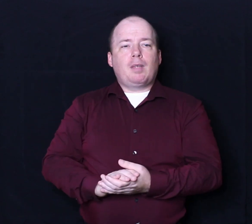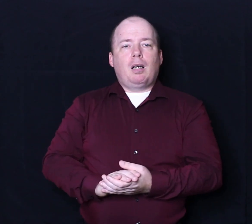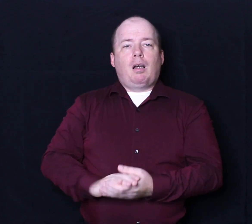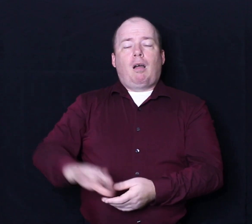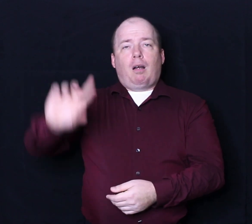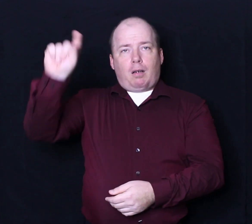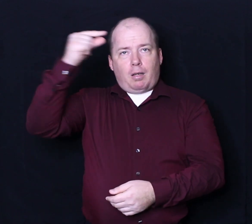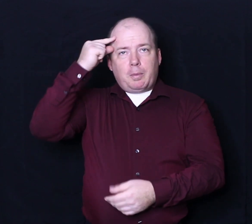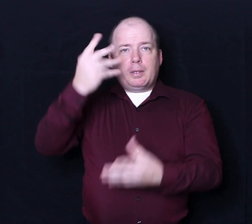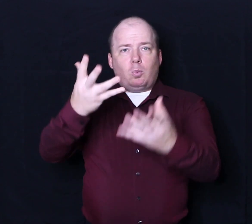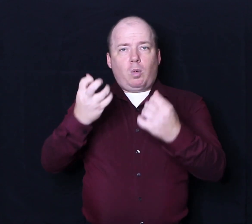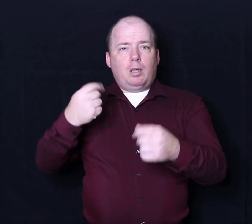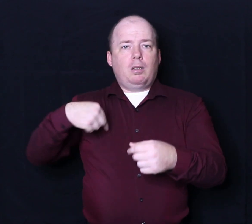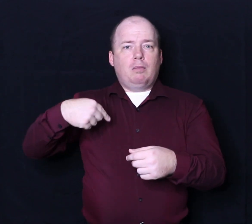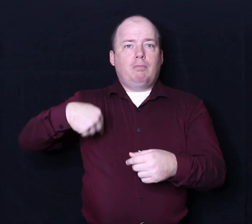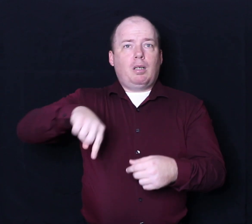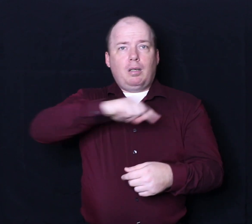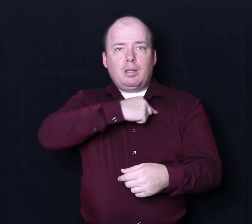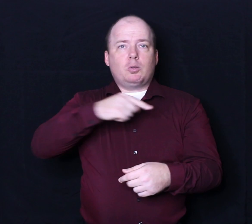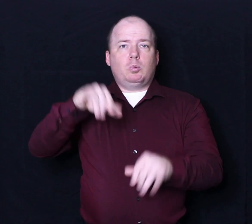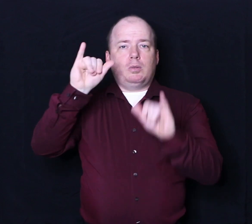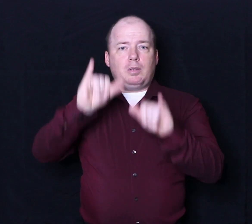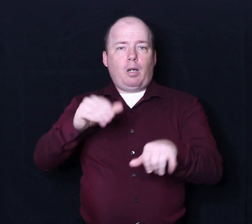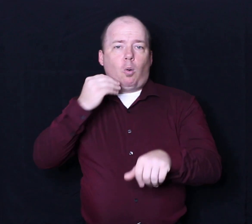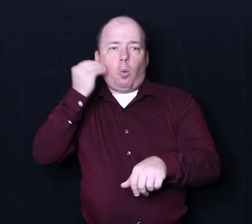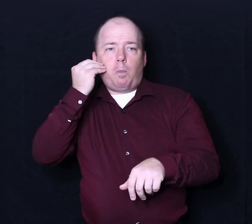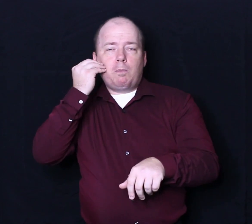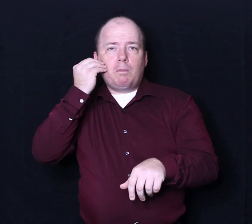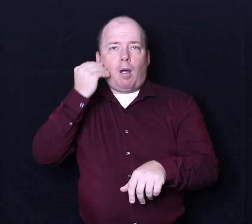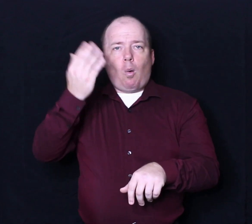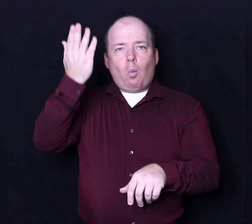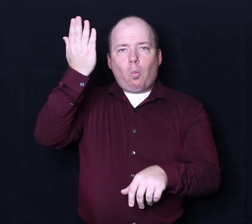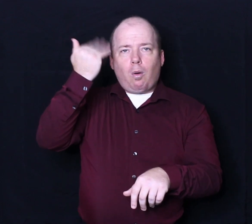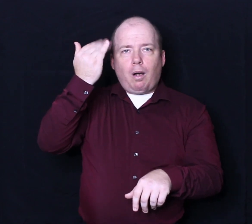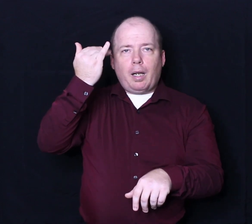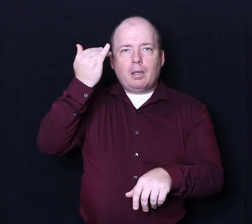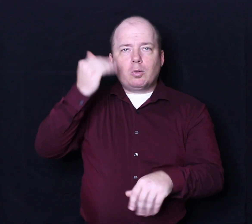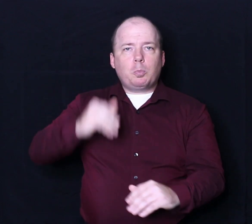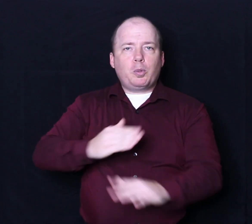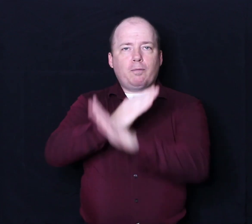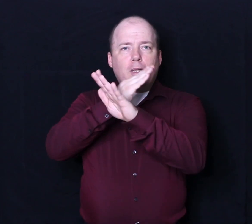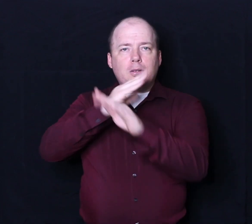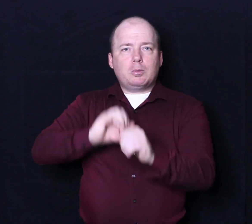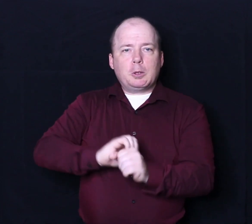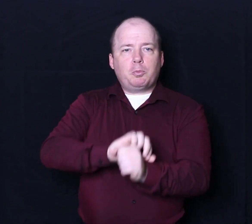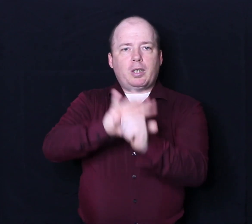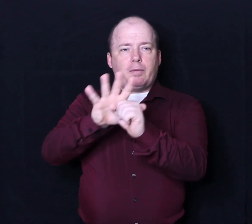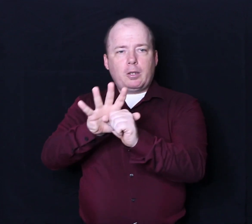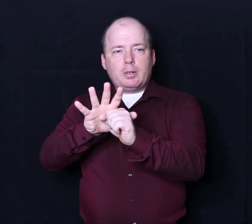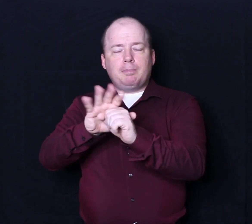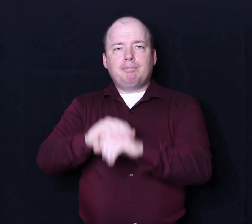Governor wants us to stay home to prevent sickness with